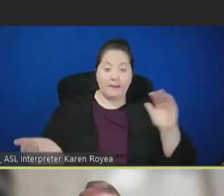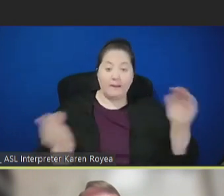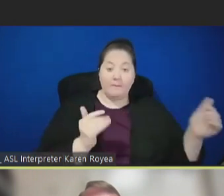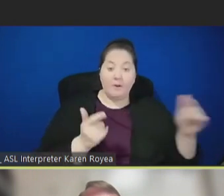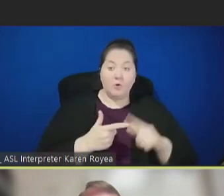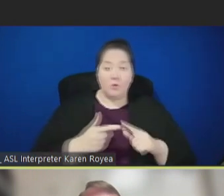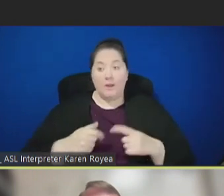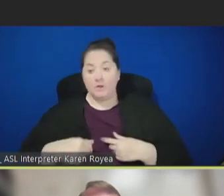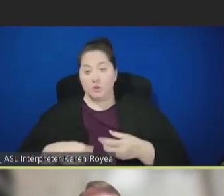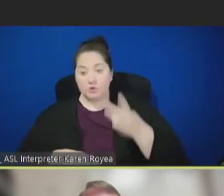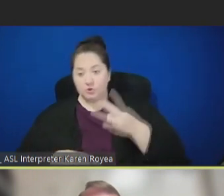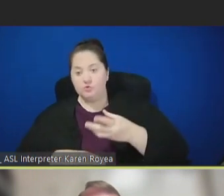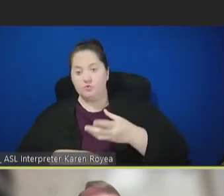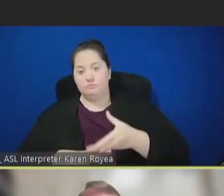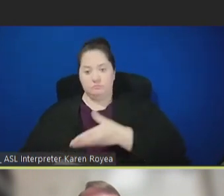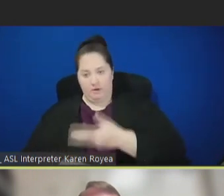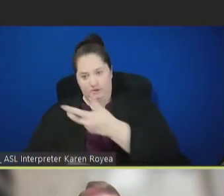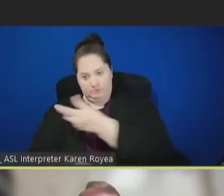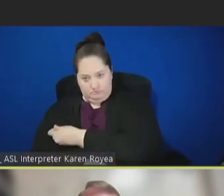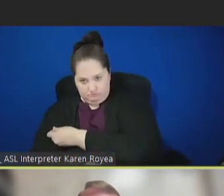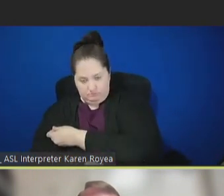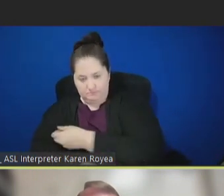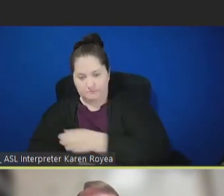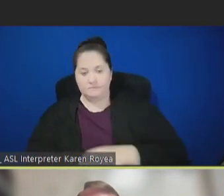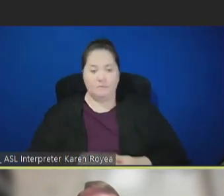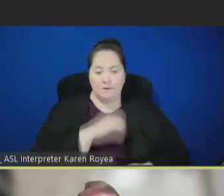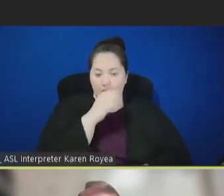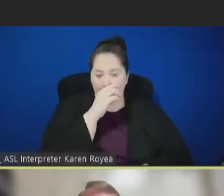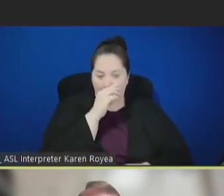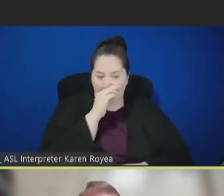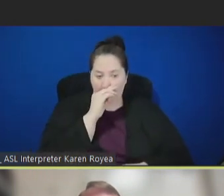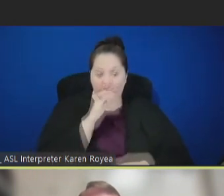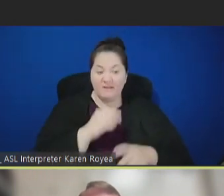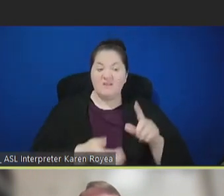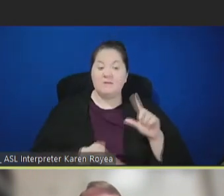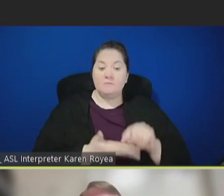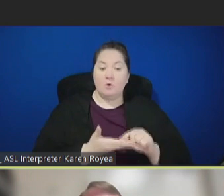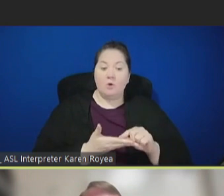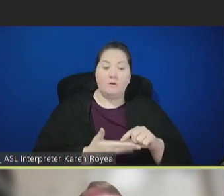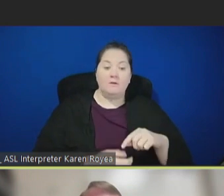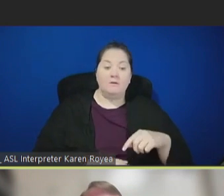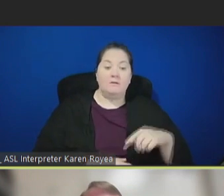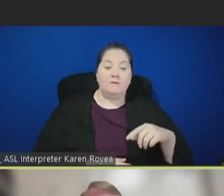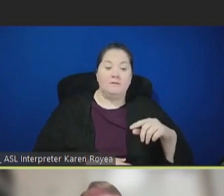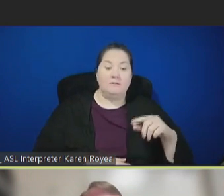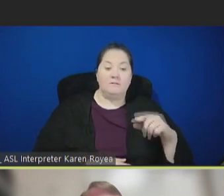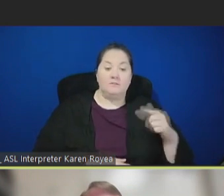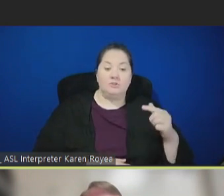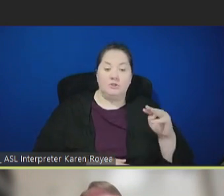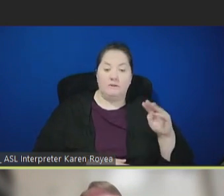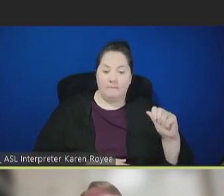two prior vaccine doses. And these findings were published in JAMA Network Open. And then lastly,